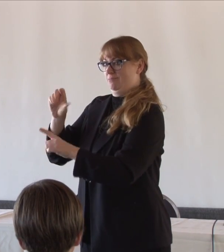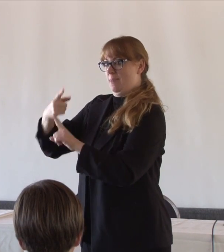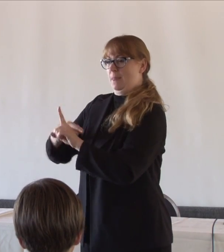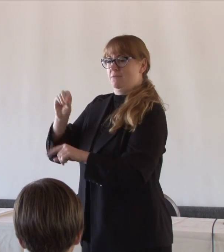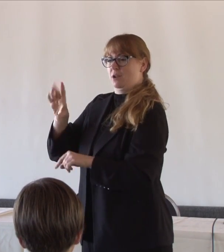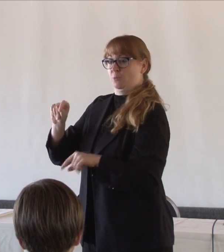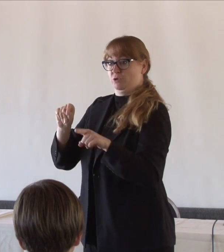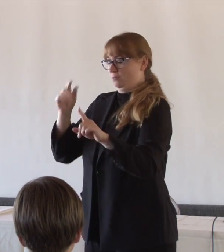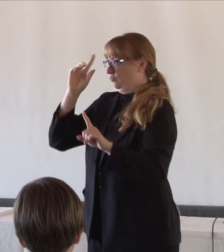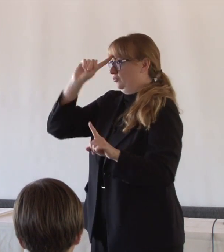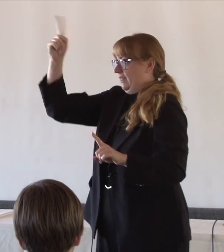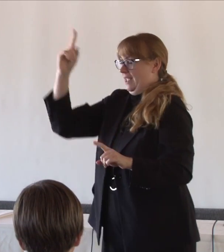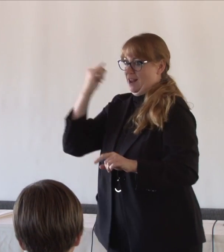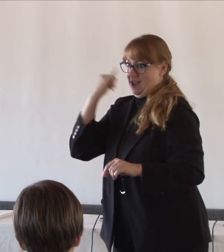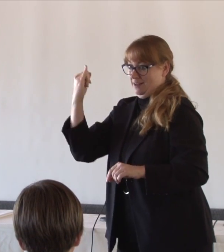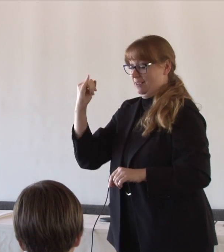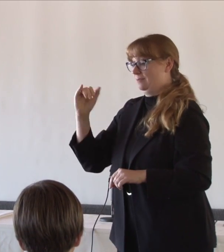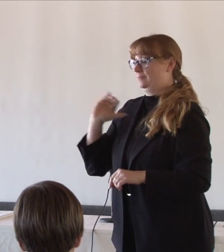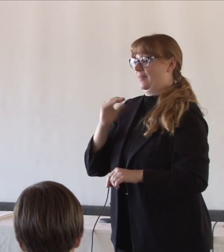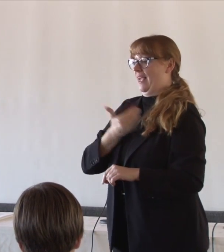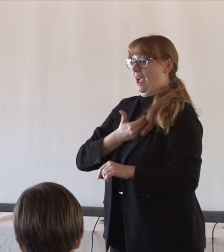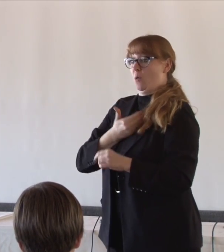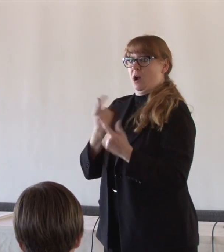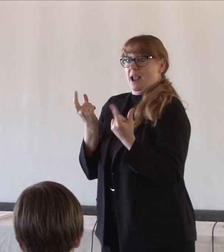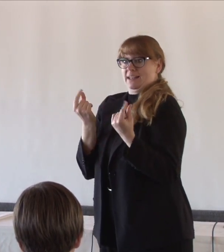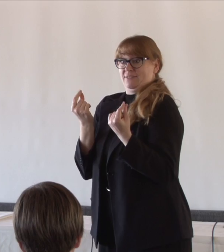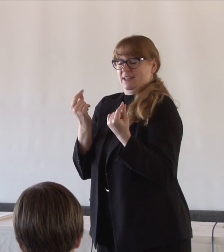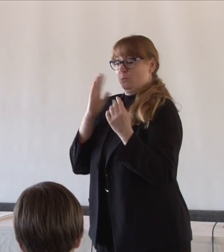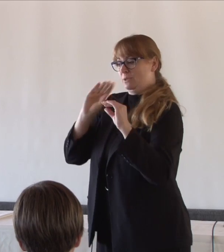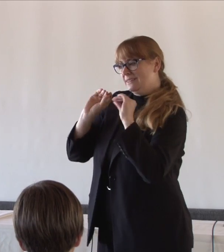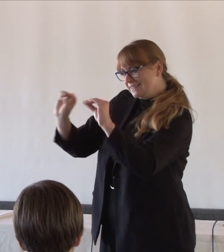And she came up with this brilliant idea to have an hour activity